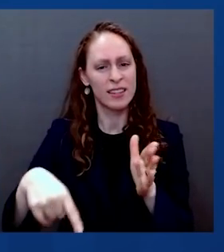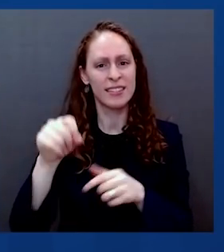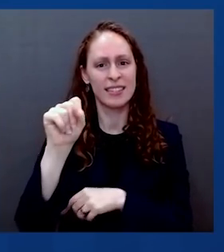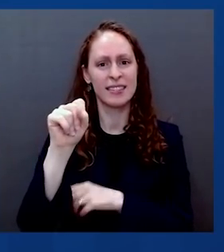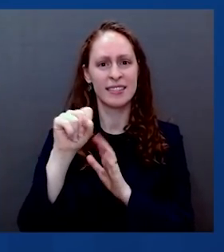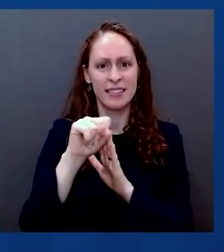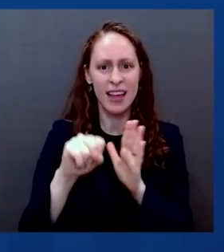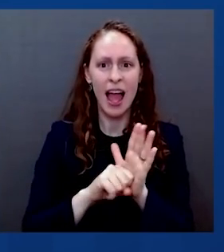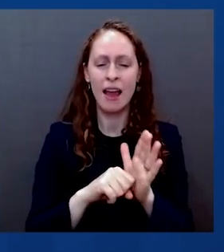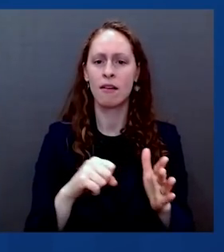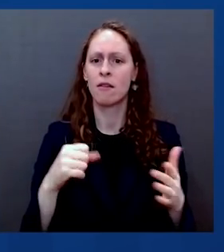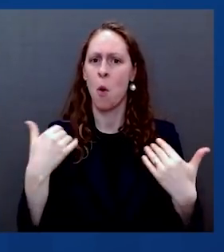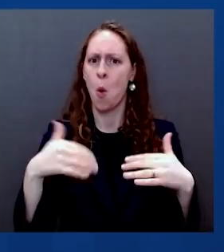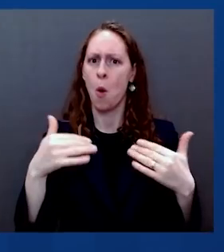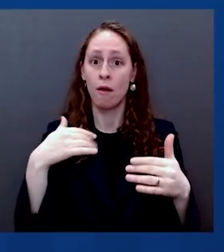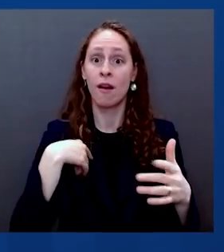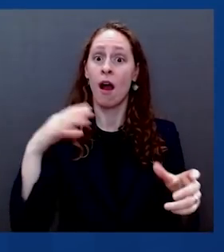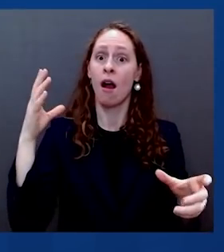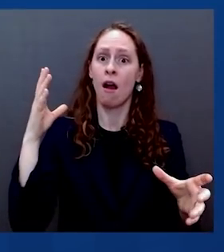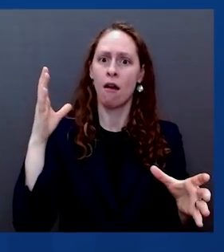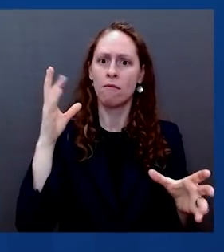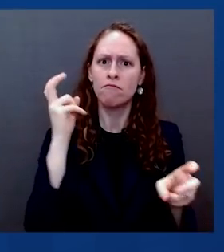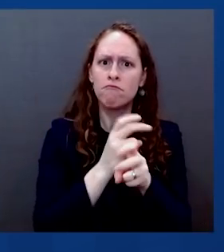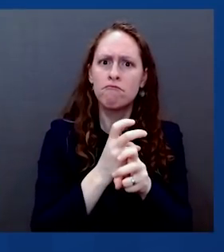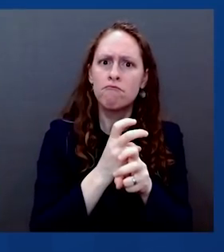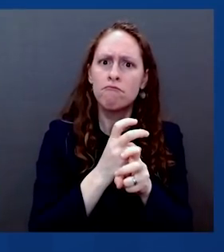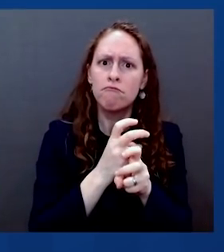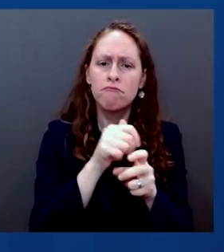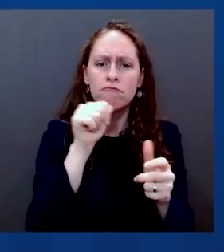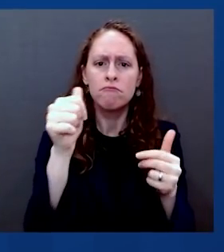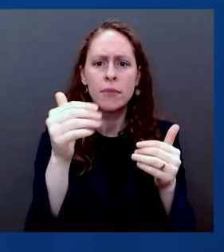limited polling place access and overall lack of voter education.